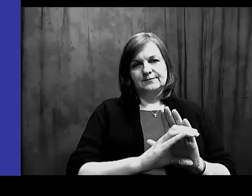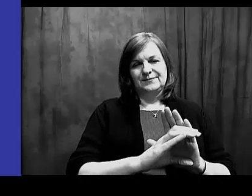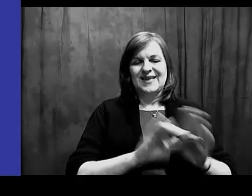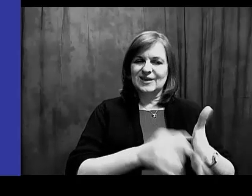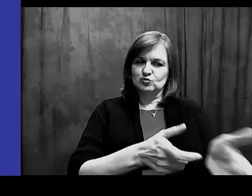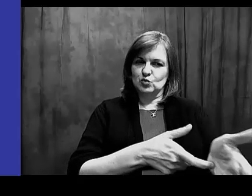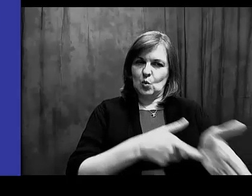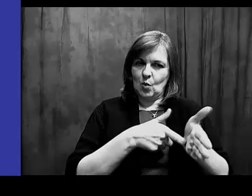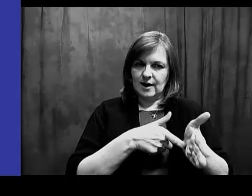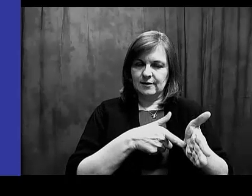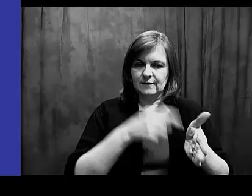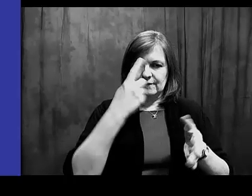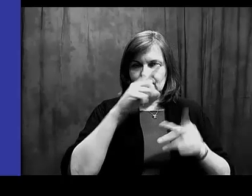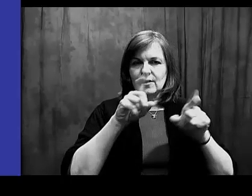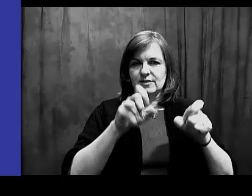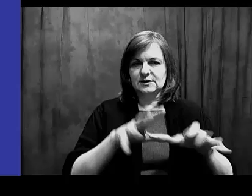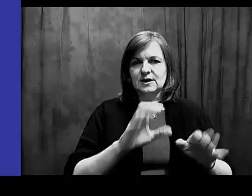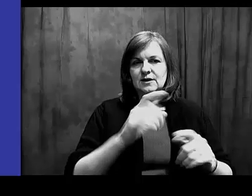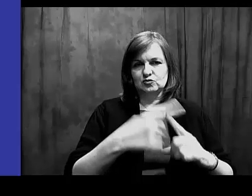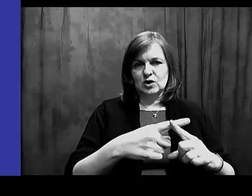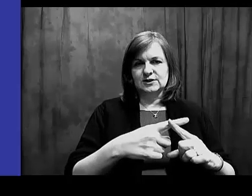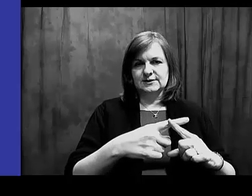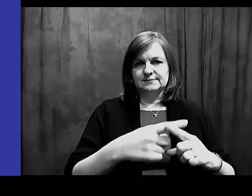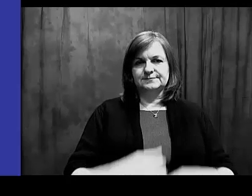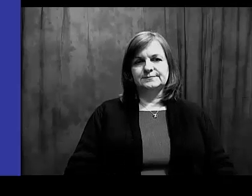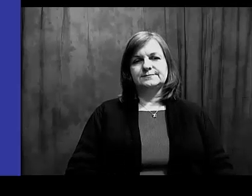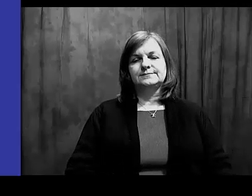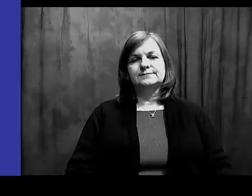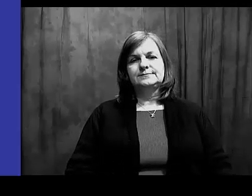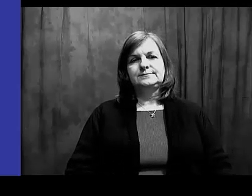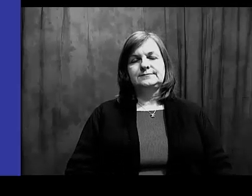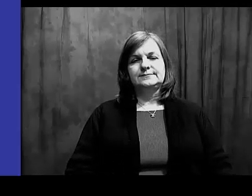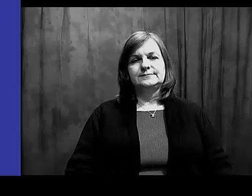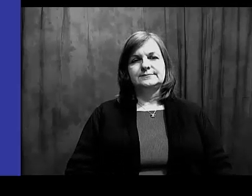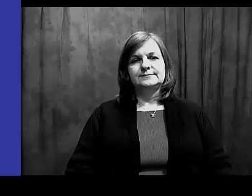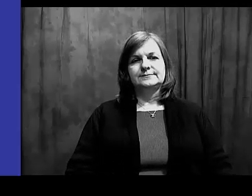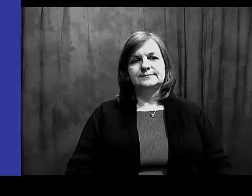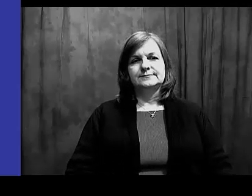that's required for test cross